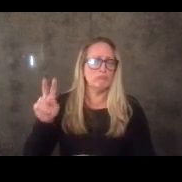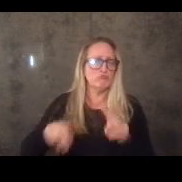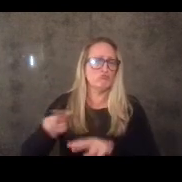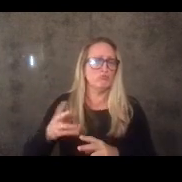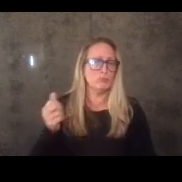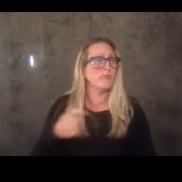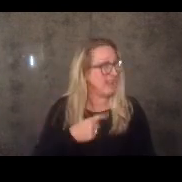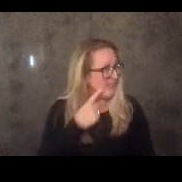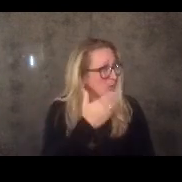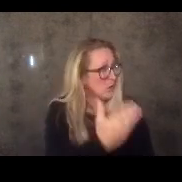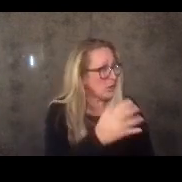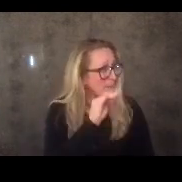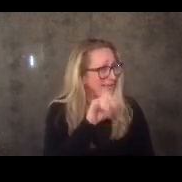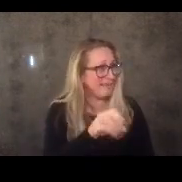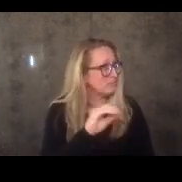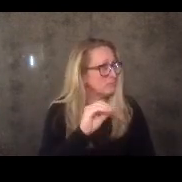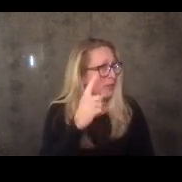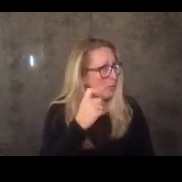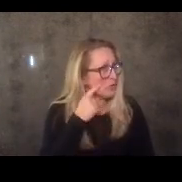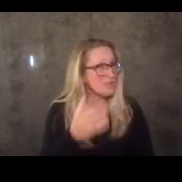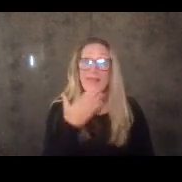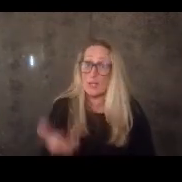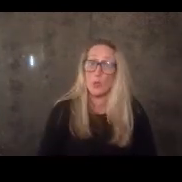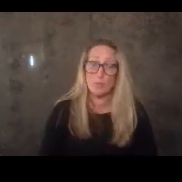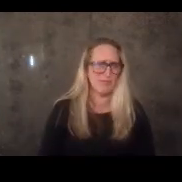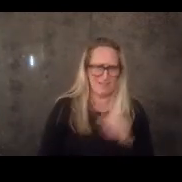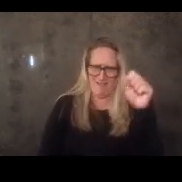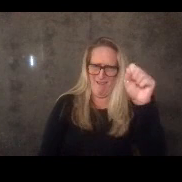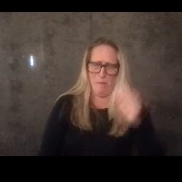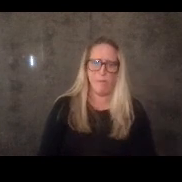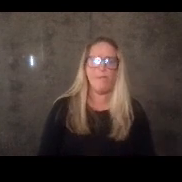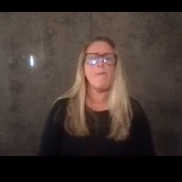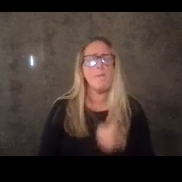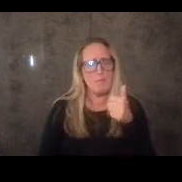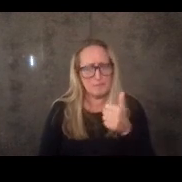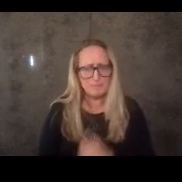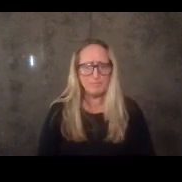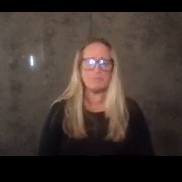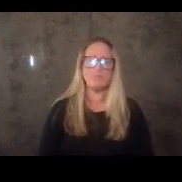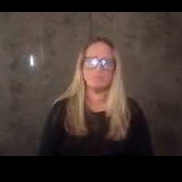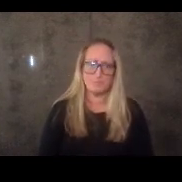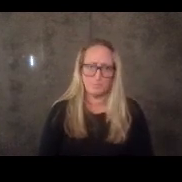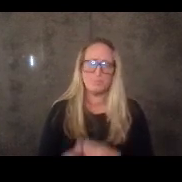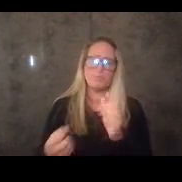I think we're good Bailey. Don't see any other questions in there. Thank you. Yeah awesome so. I'm going to go back to my presentation.